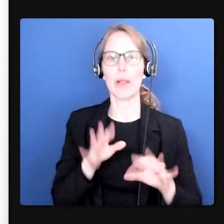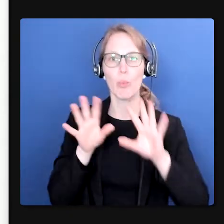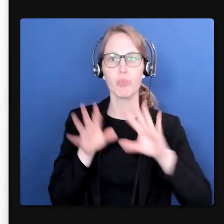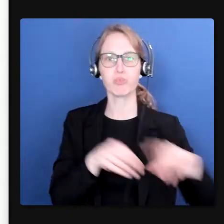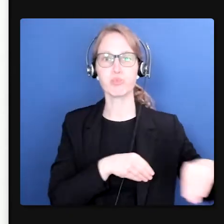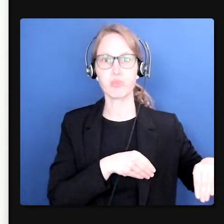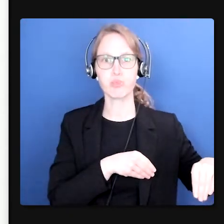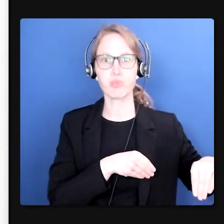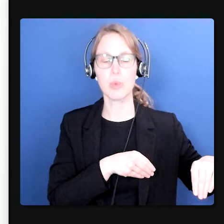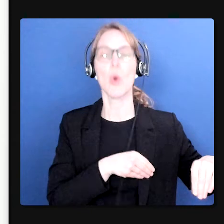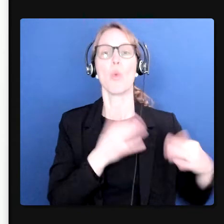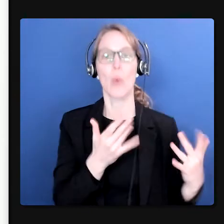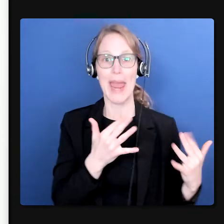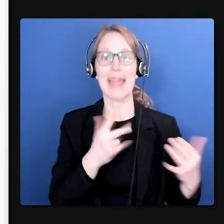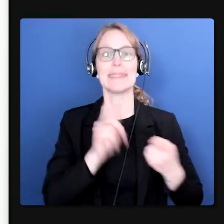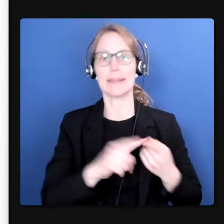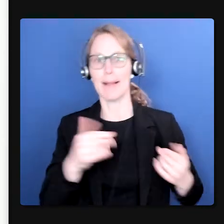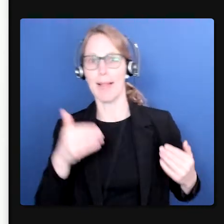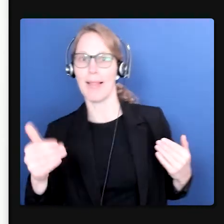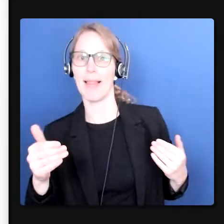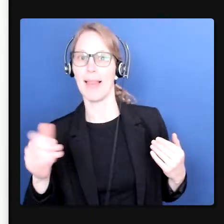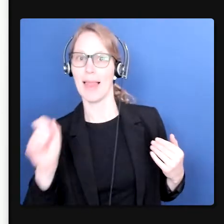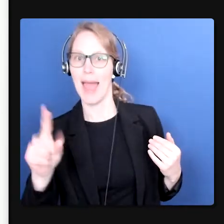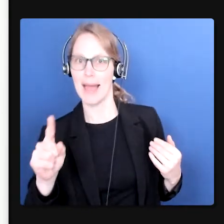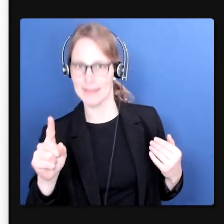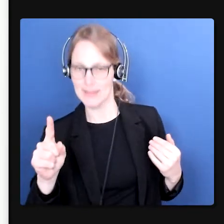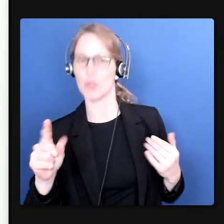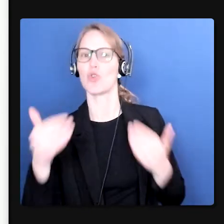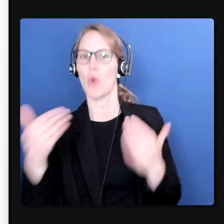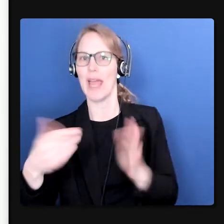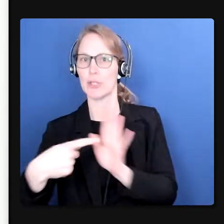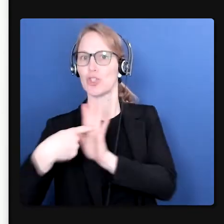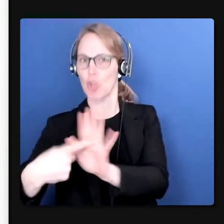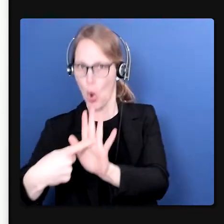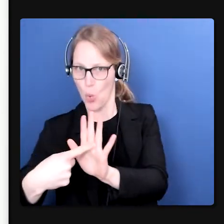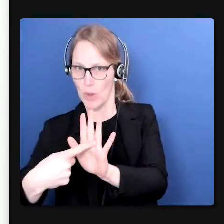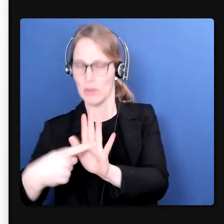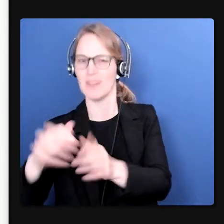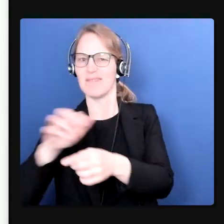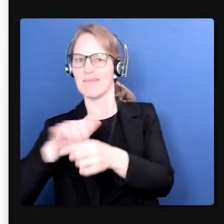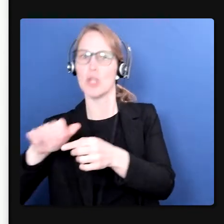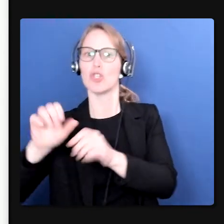they'll be removed from the screen until the next call to XGame Streaming Show Touch Control Layout.